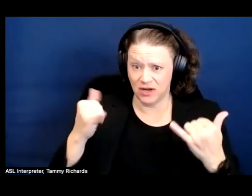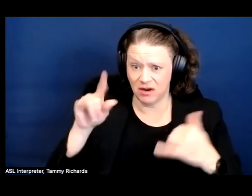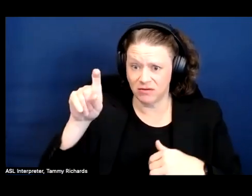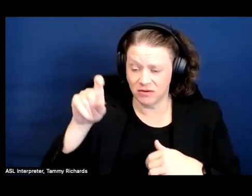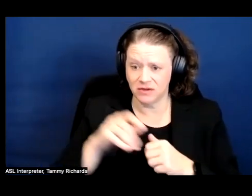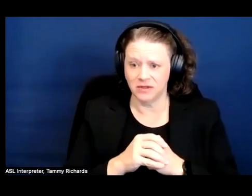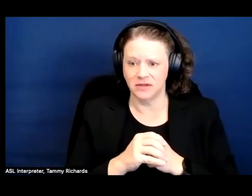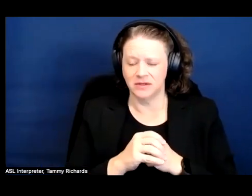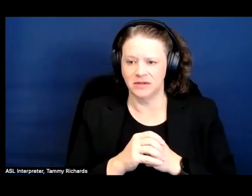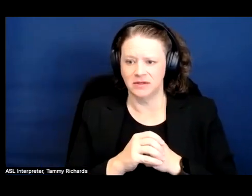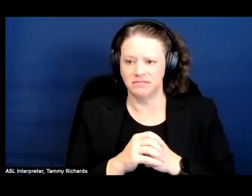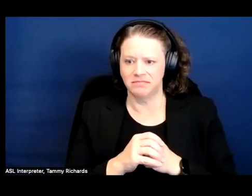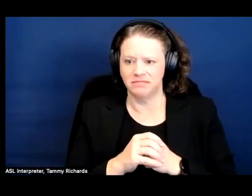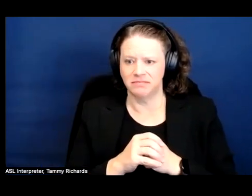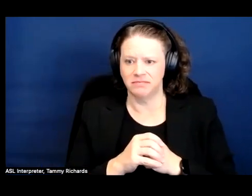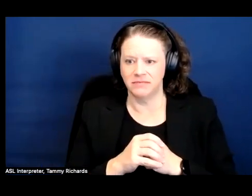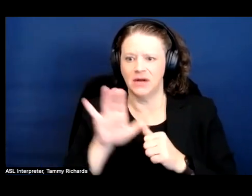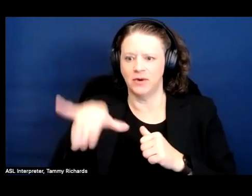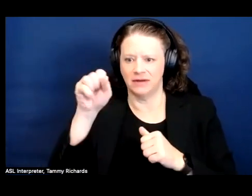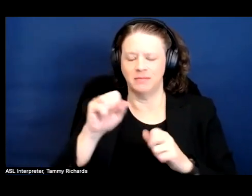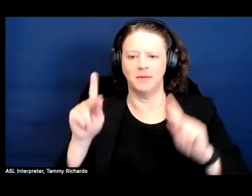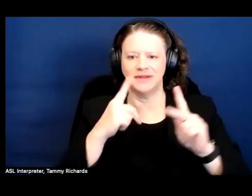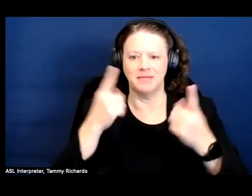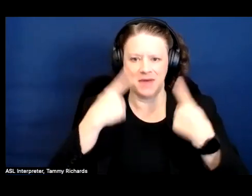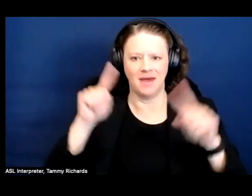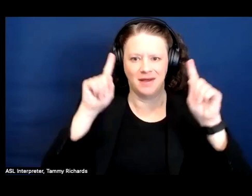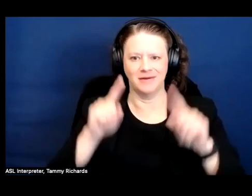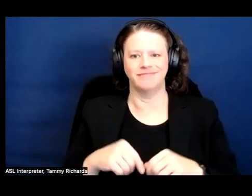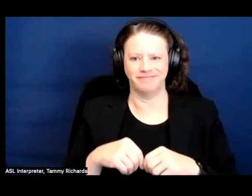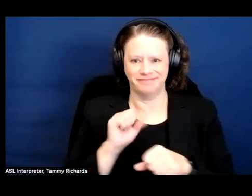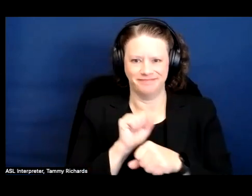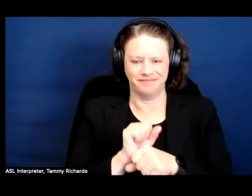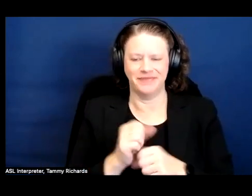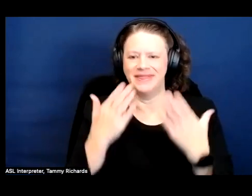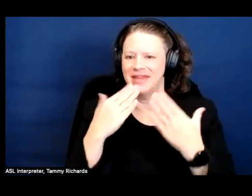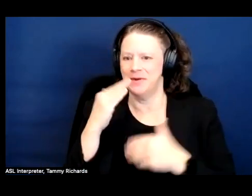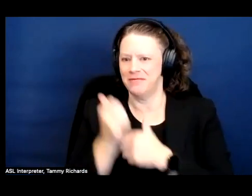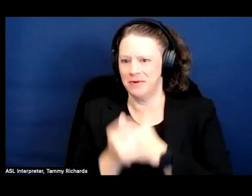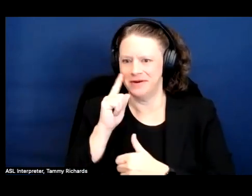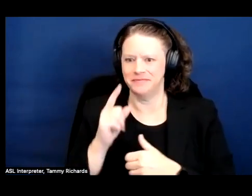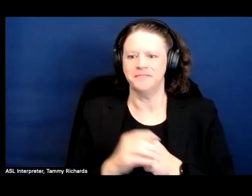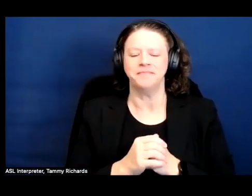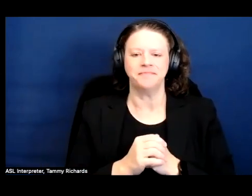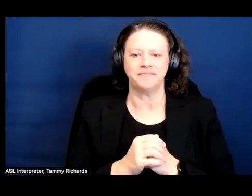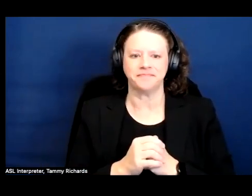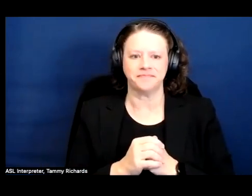So what is an assistance animal? Under the Federal Fair Housing Act, an assistance animal is an animal that works,